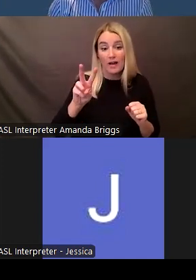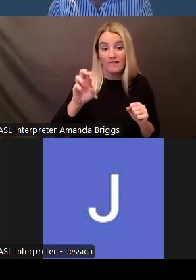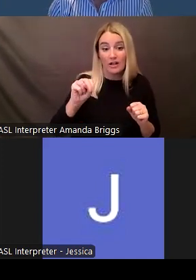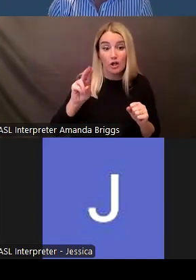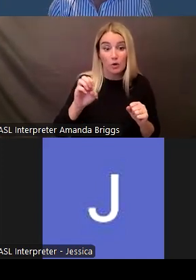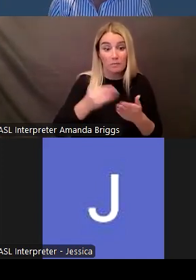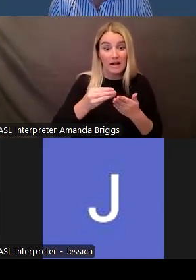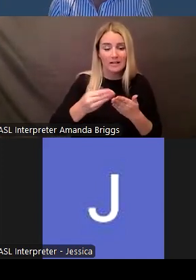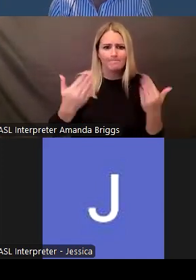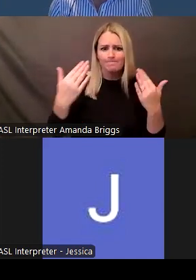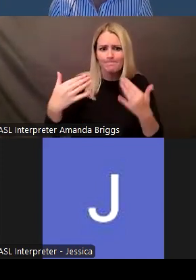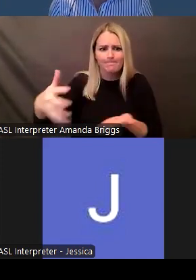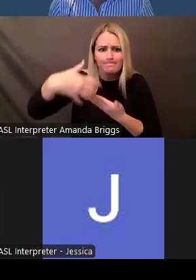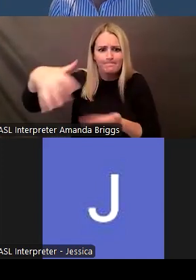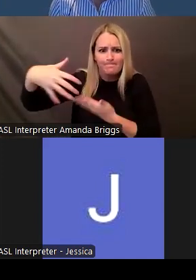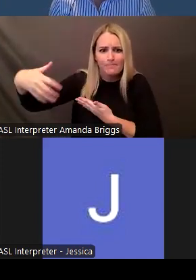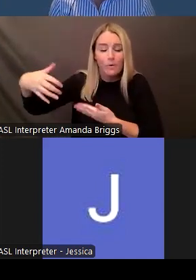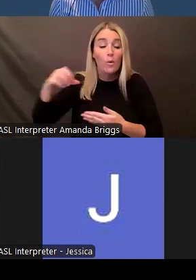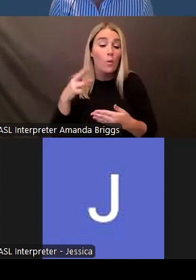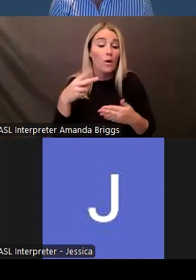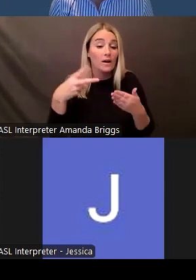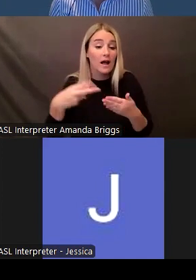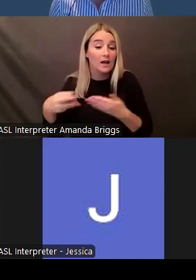or you can cut spending.